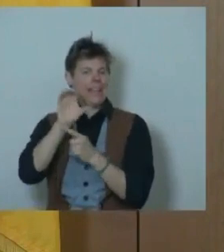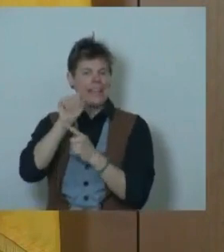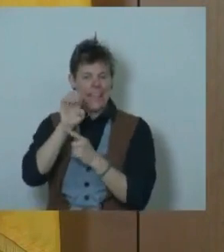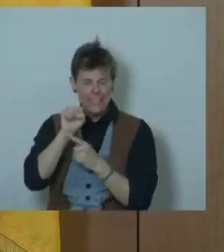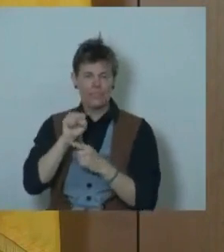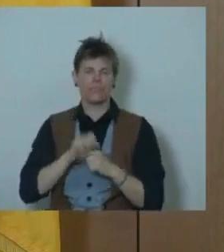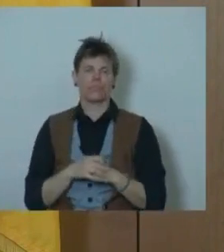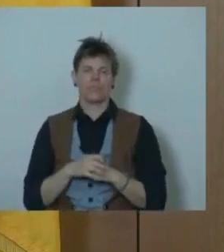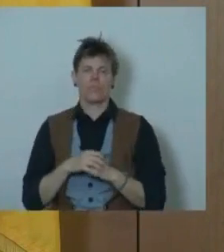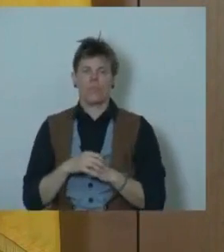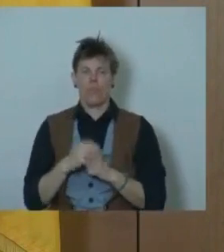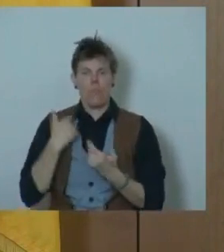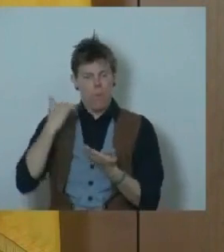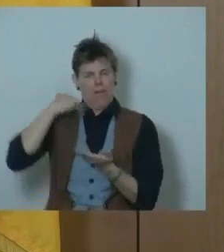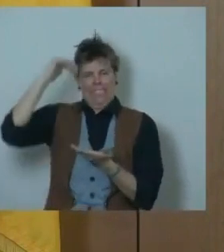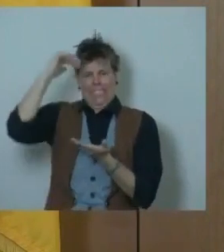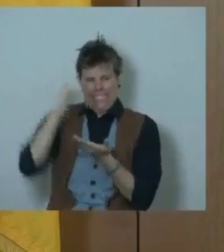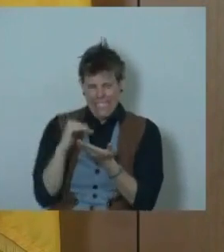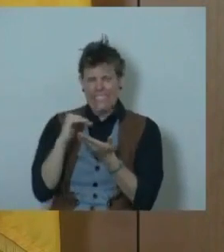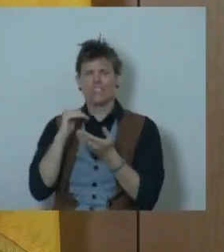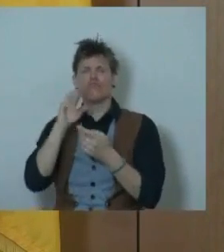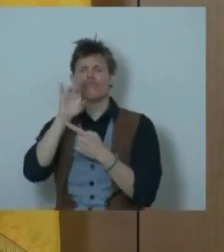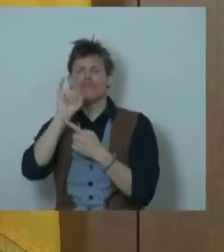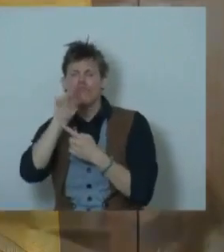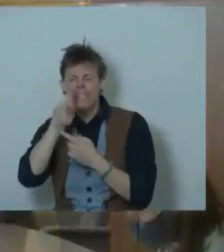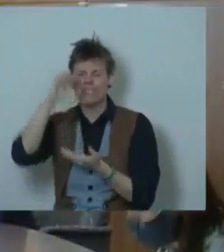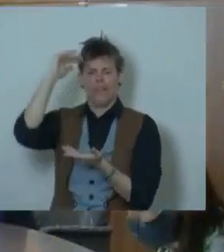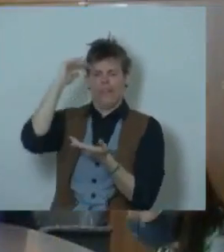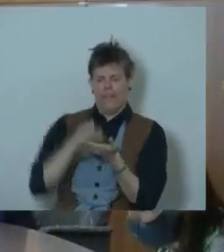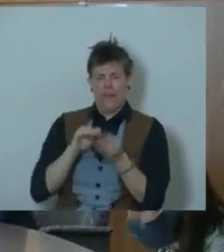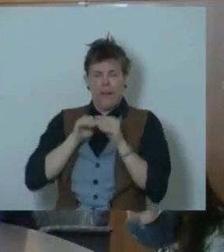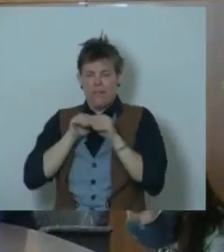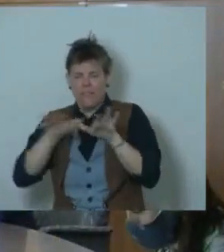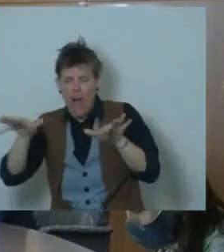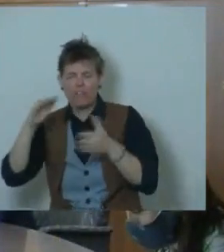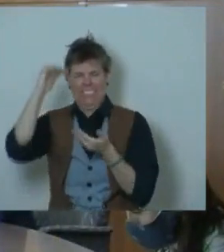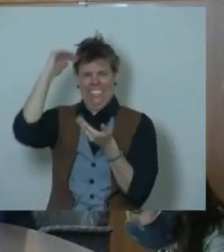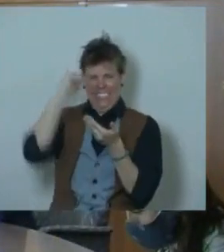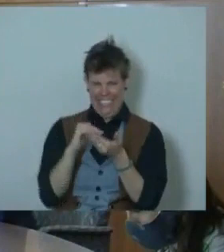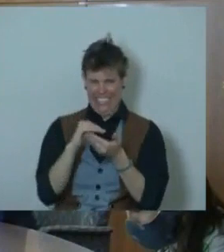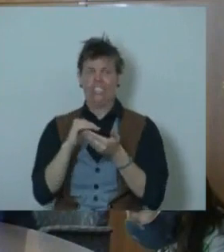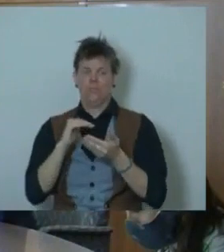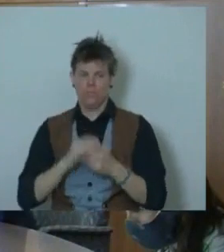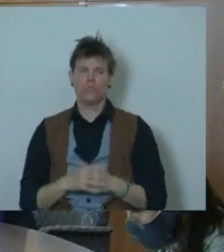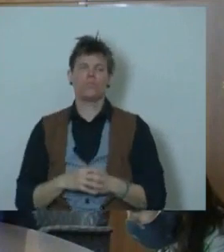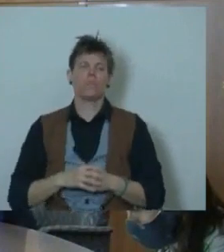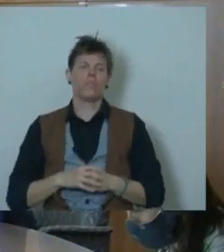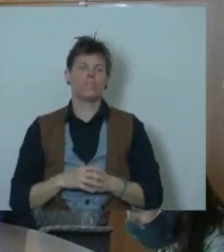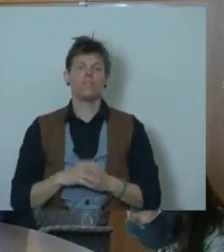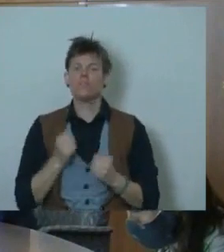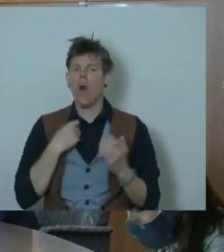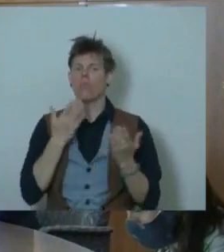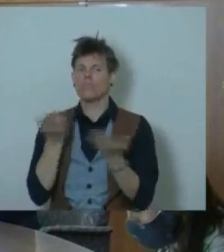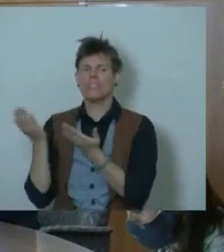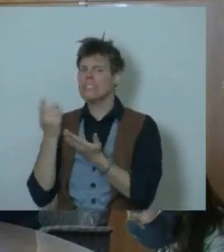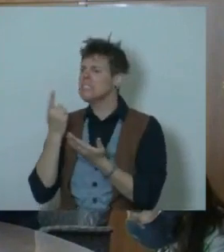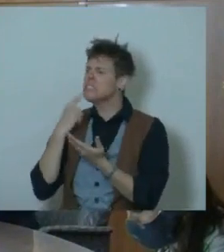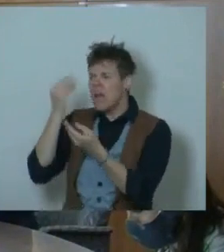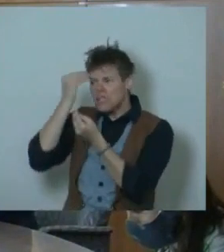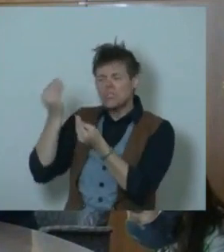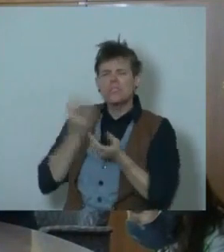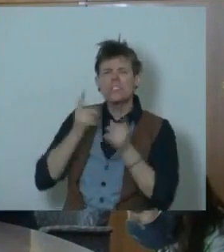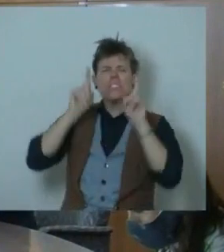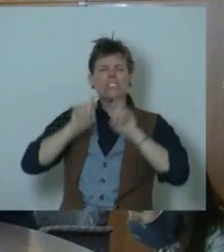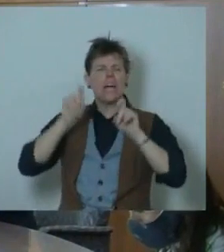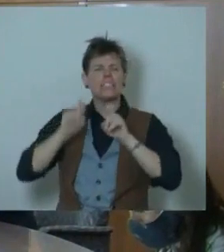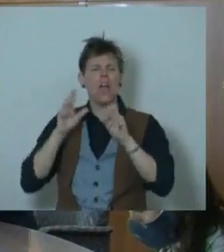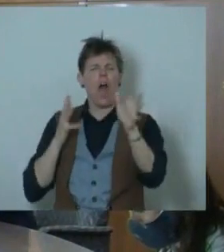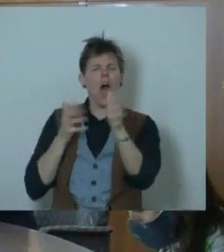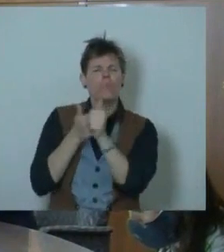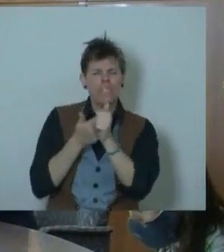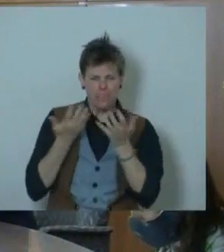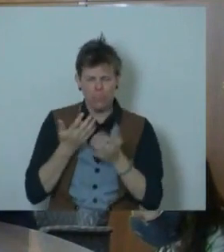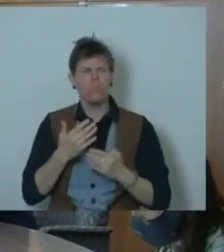US THE INFORMATION TO KNOW WHERE RISK IS AND WHAT WE ARE DOING TO MITIGATE THE RISK SO WE CAN CONTINUE TO SUPPORT THOSE MEASURES.